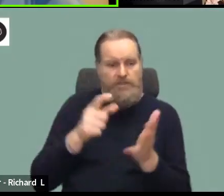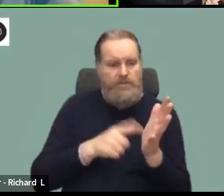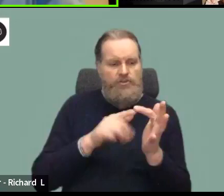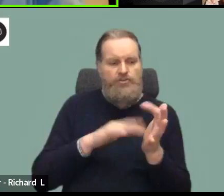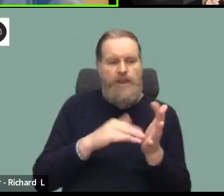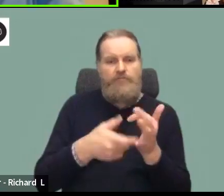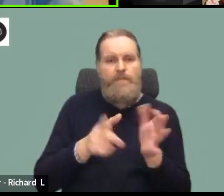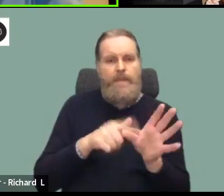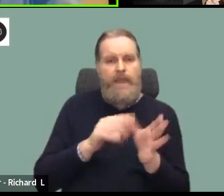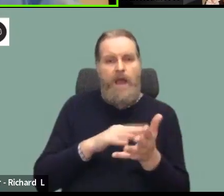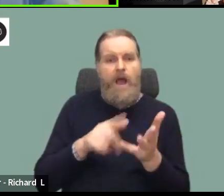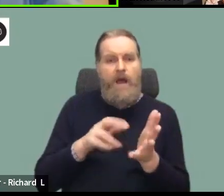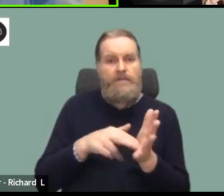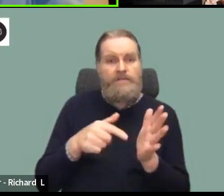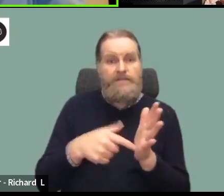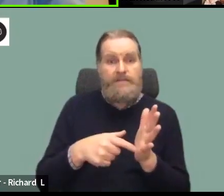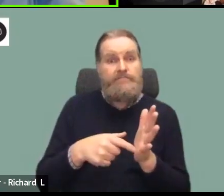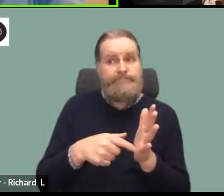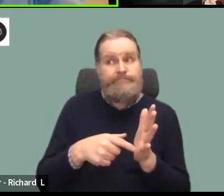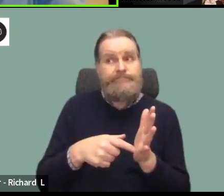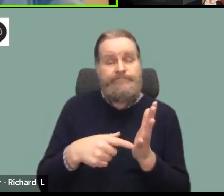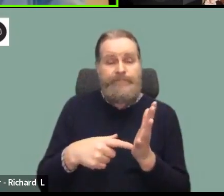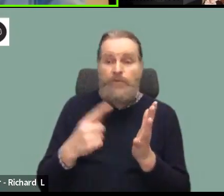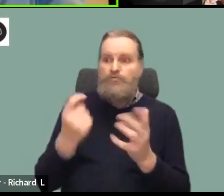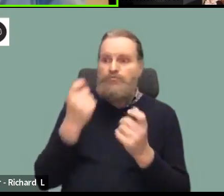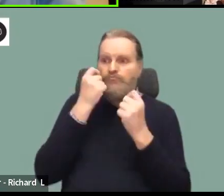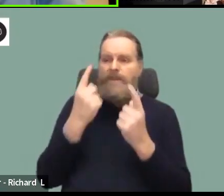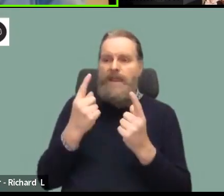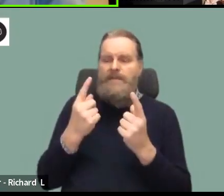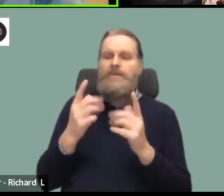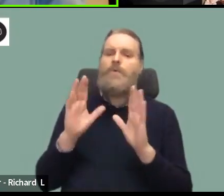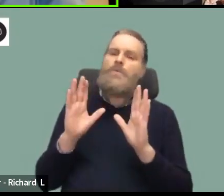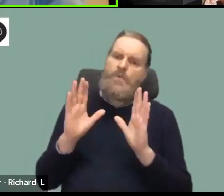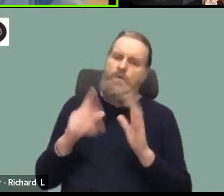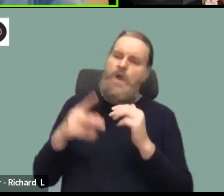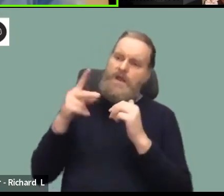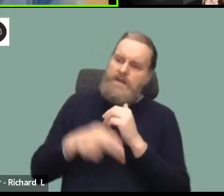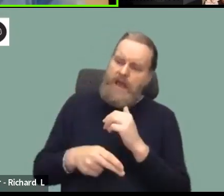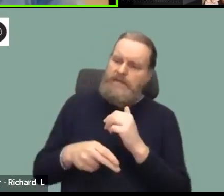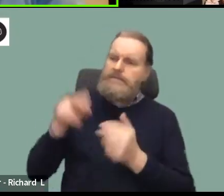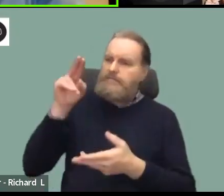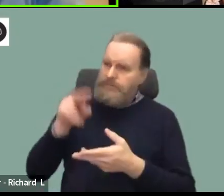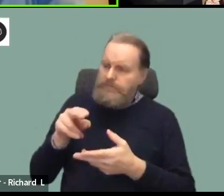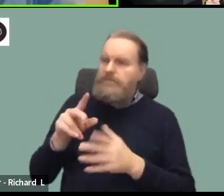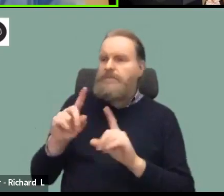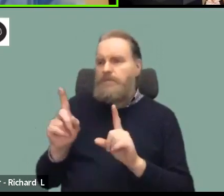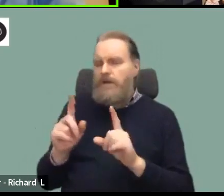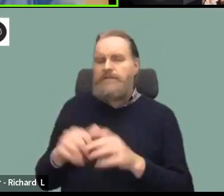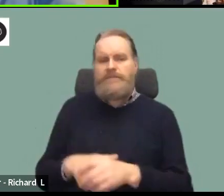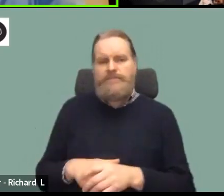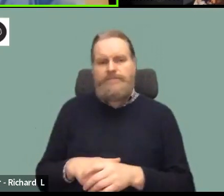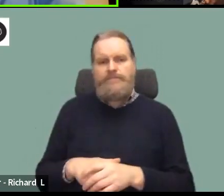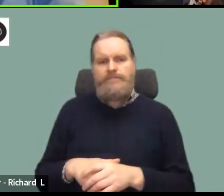important important than just important than just putting a submission and we will rebalance the submission and we will rebalance the final thing I I wanted to say, as part of this is one member